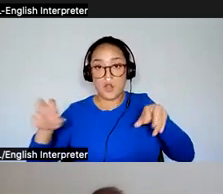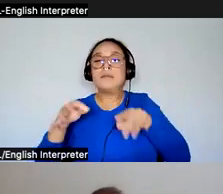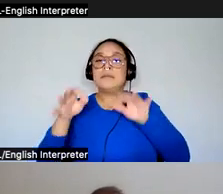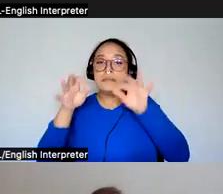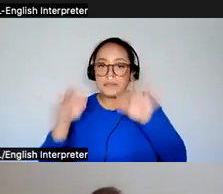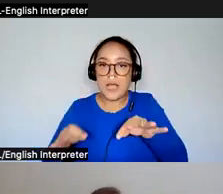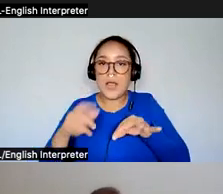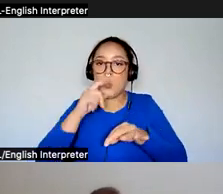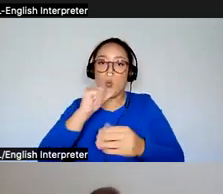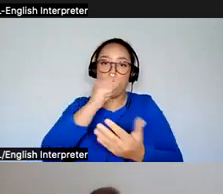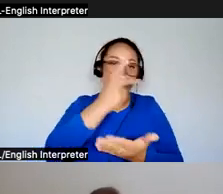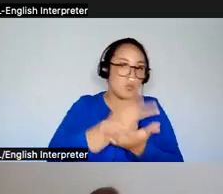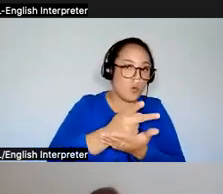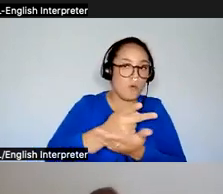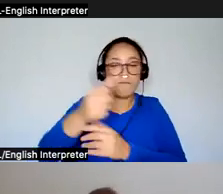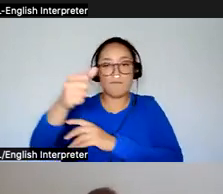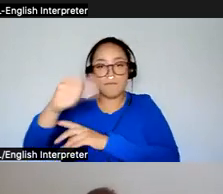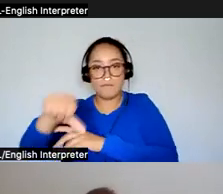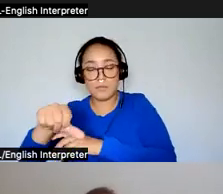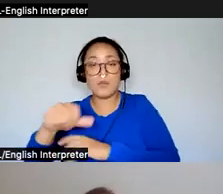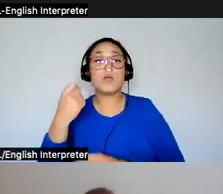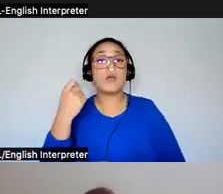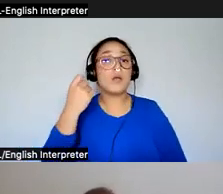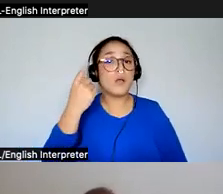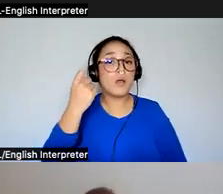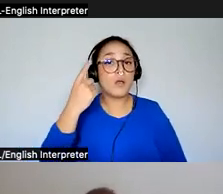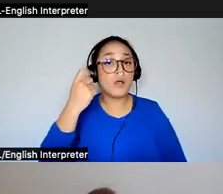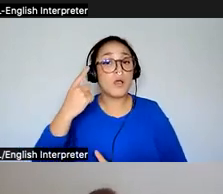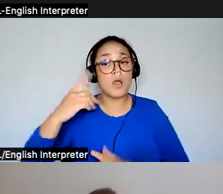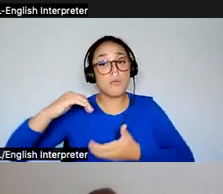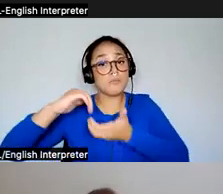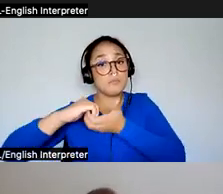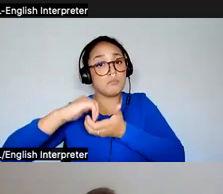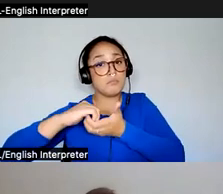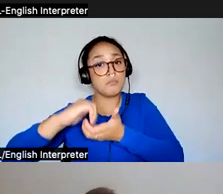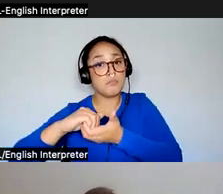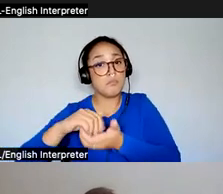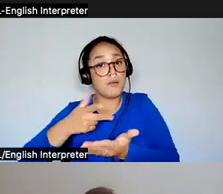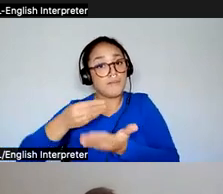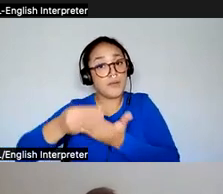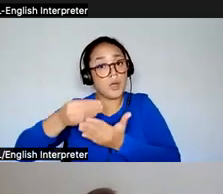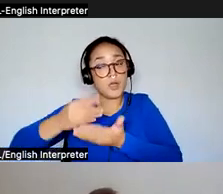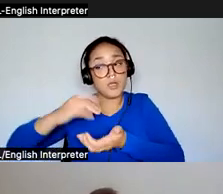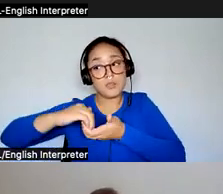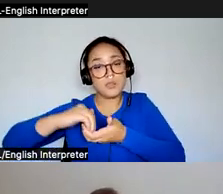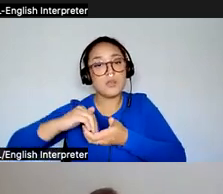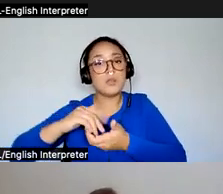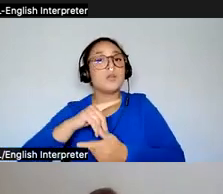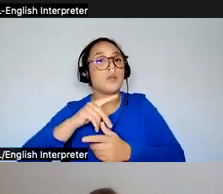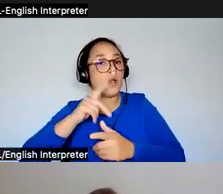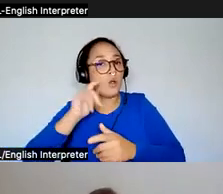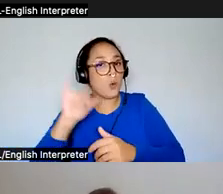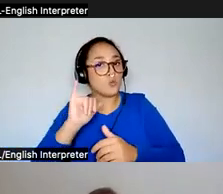also contribute I'm with the context to that process.